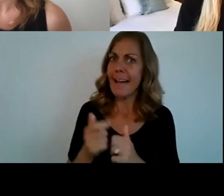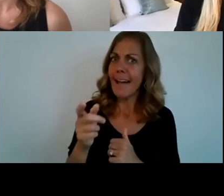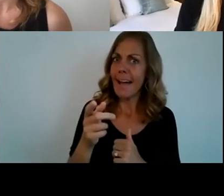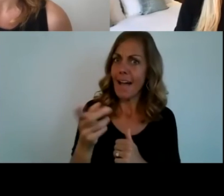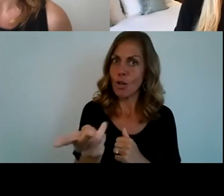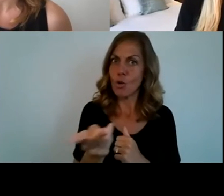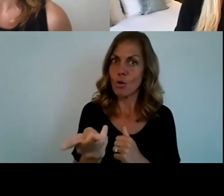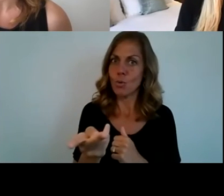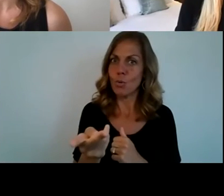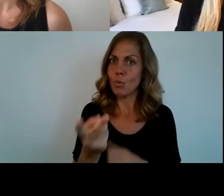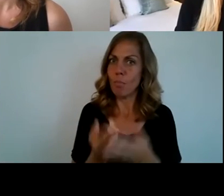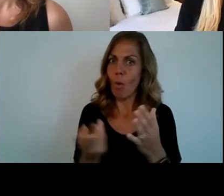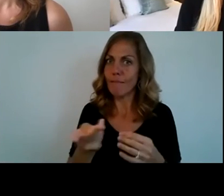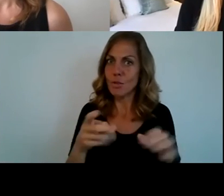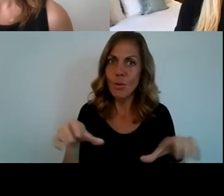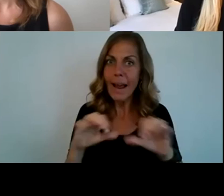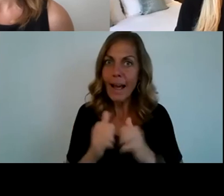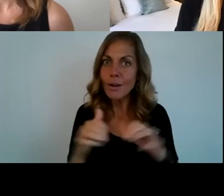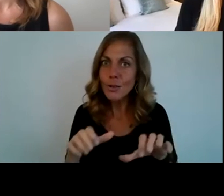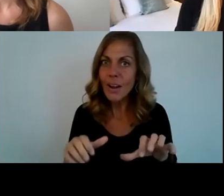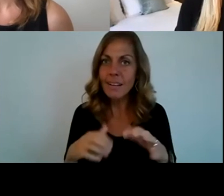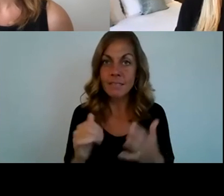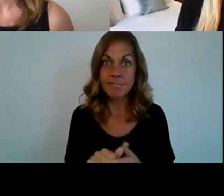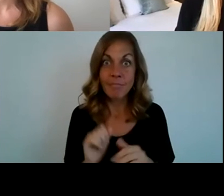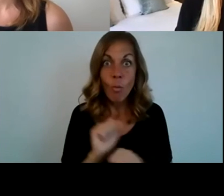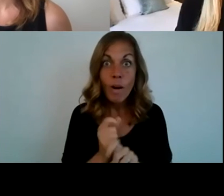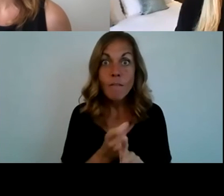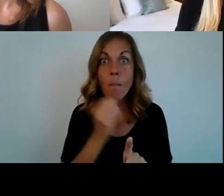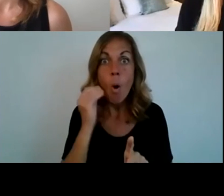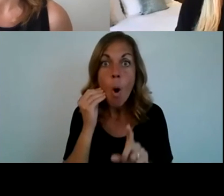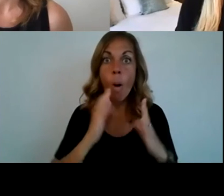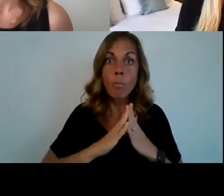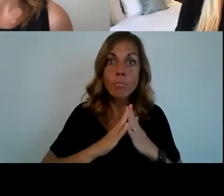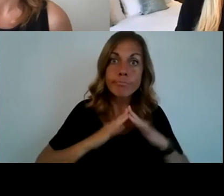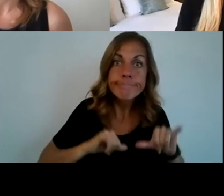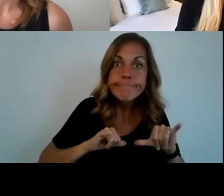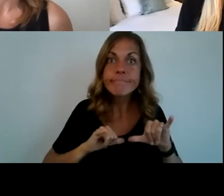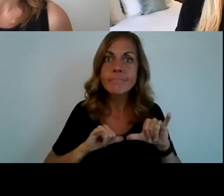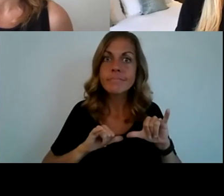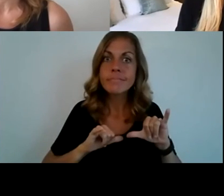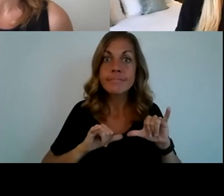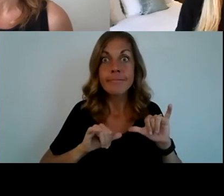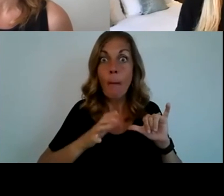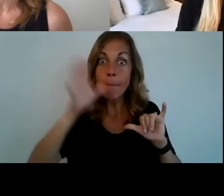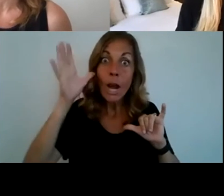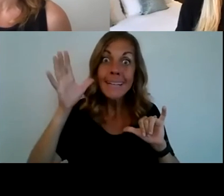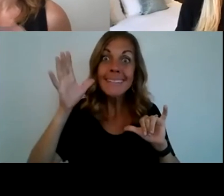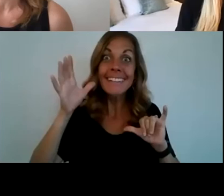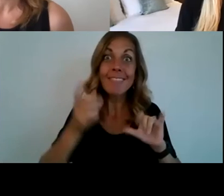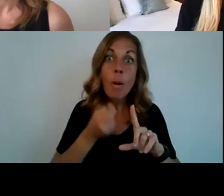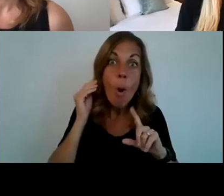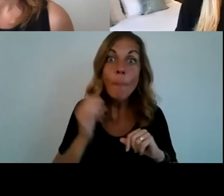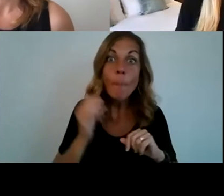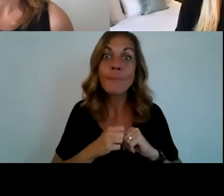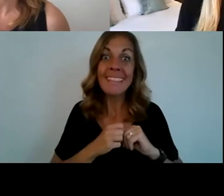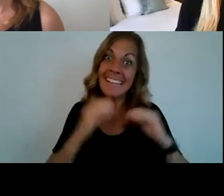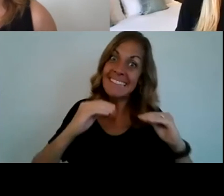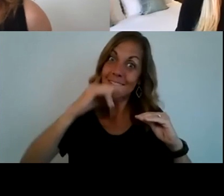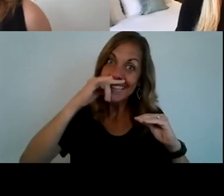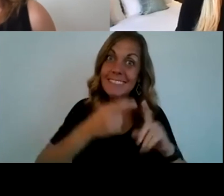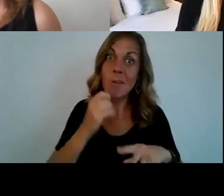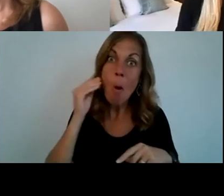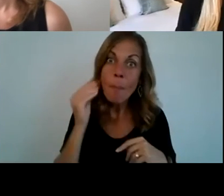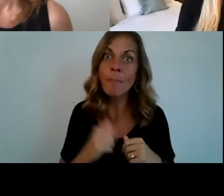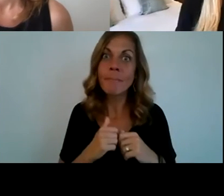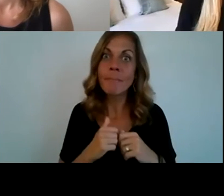with this work from home, shelter in place, parent from home, teach kids from home world?